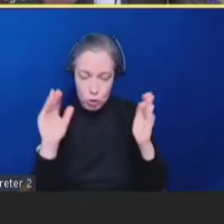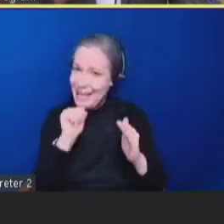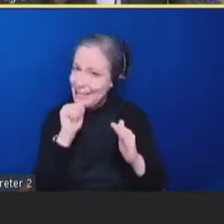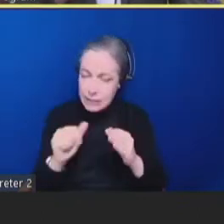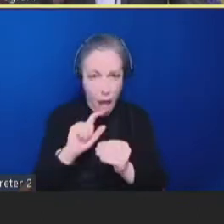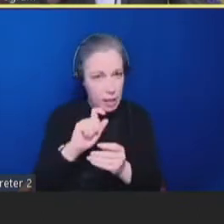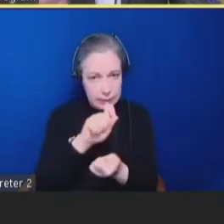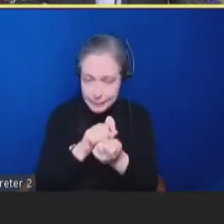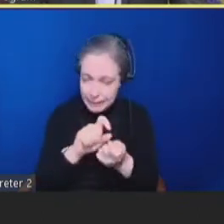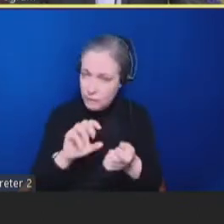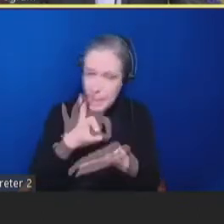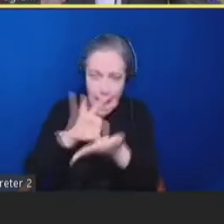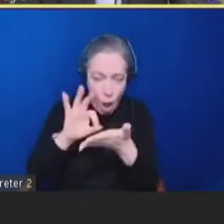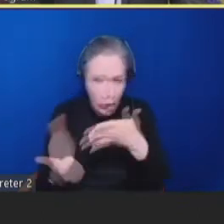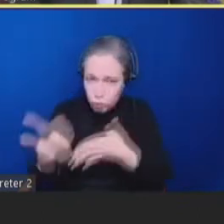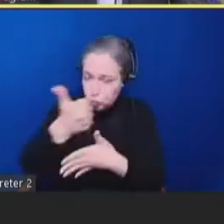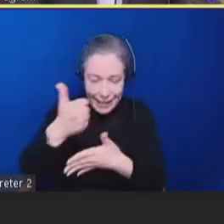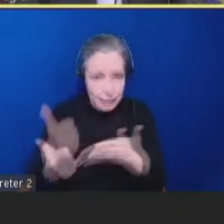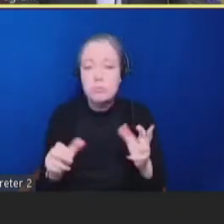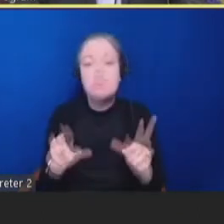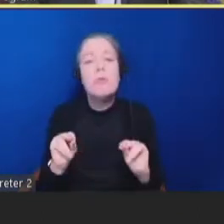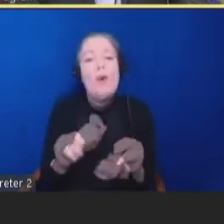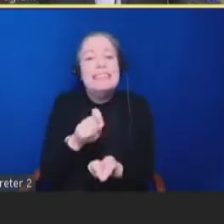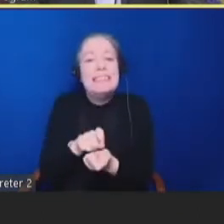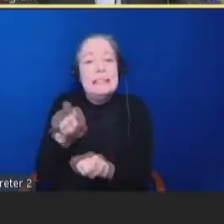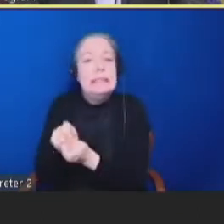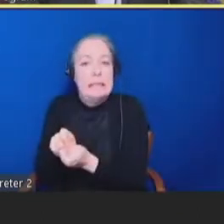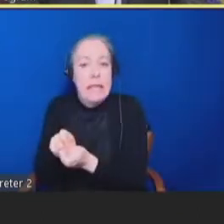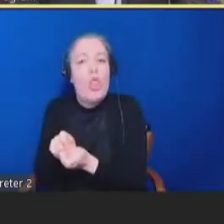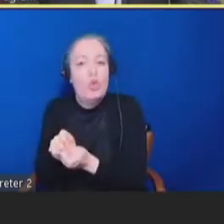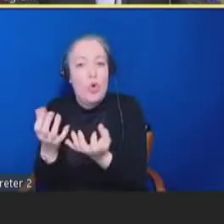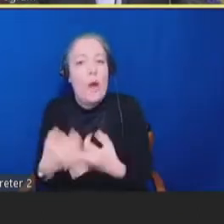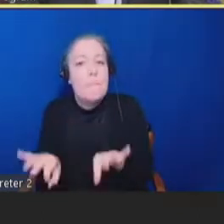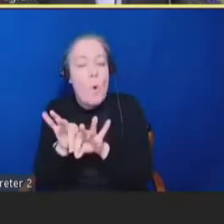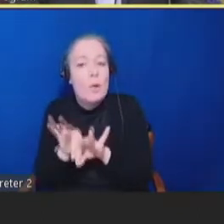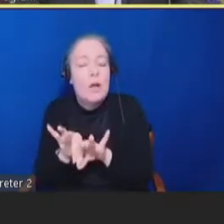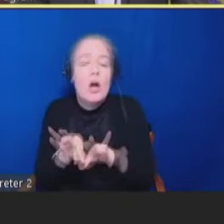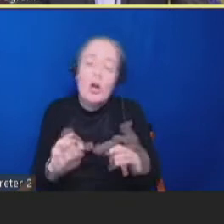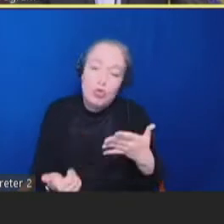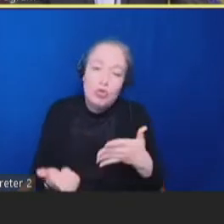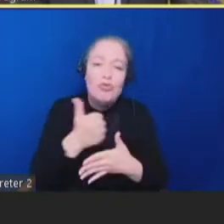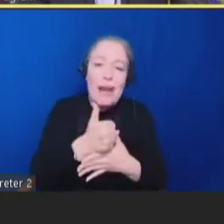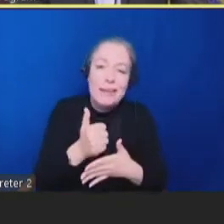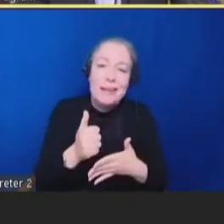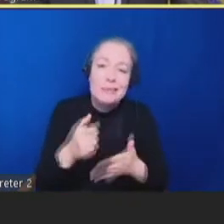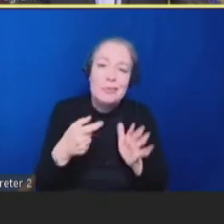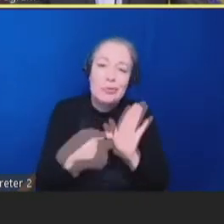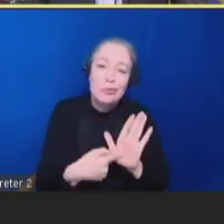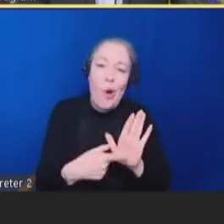matter for us. But the rankings may get headlines. The details within that comparison are important.